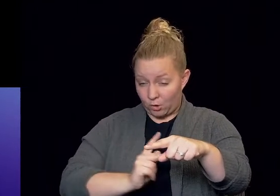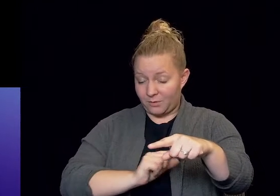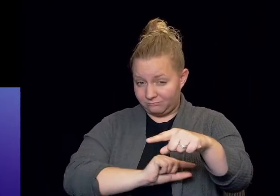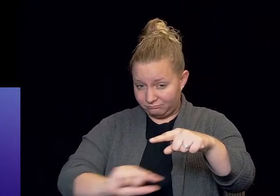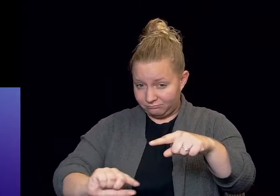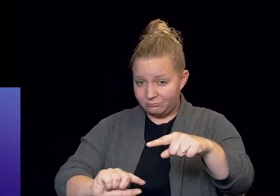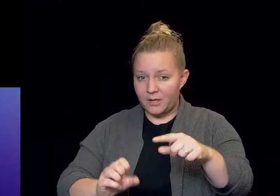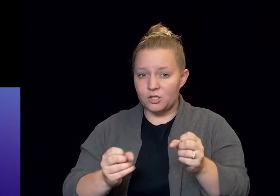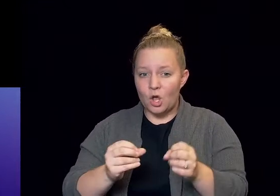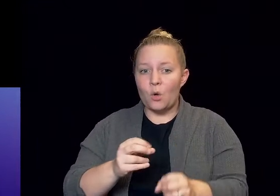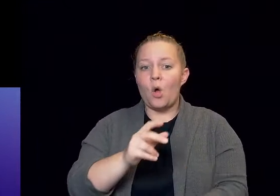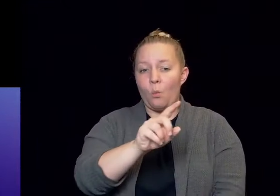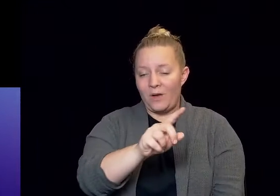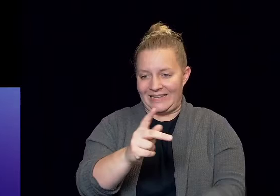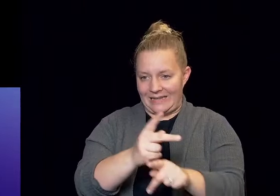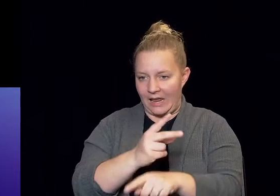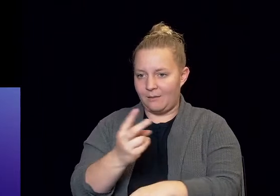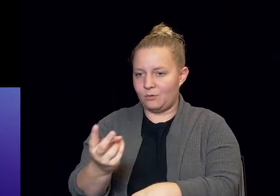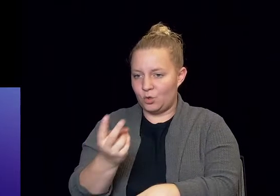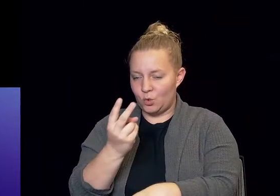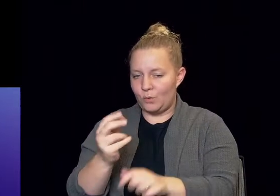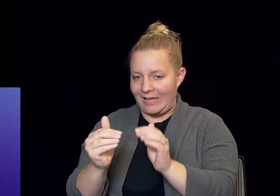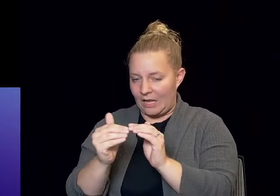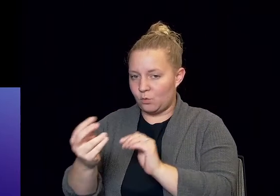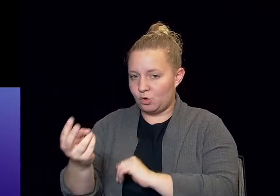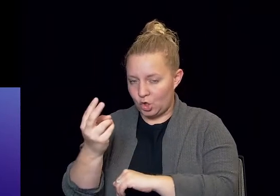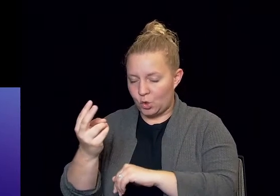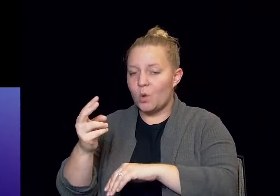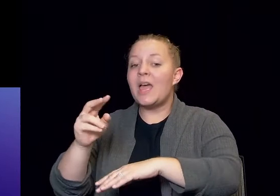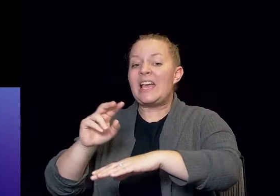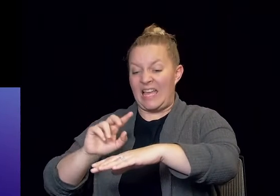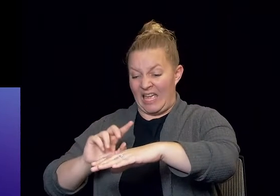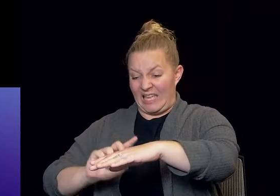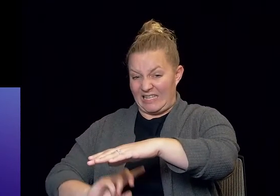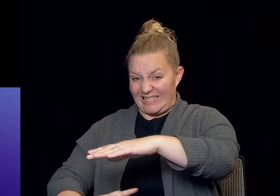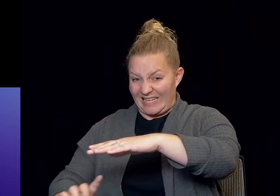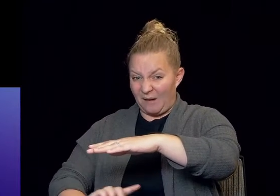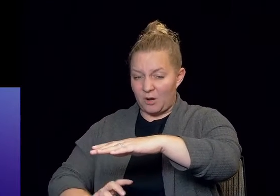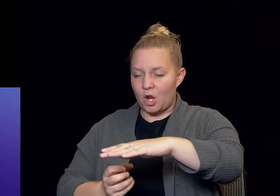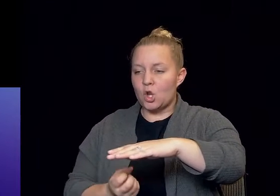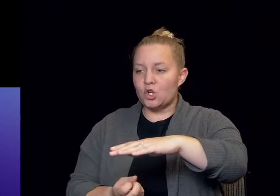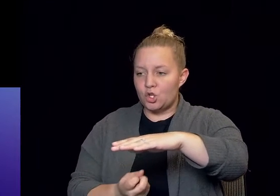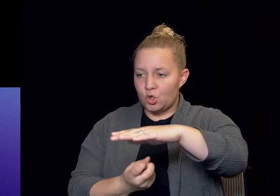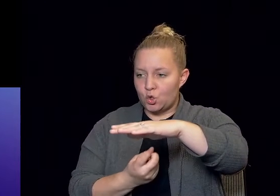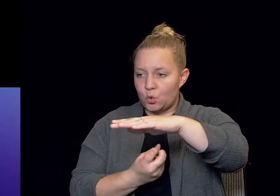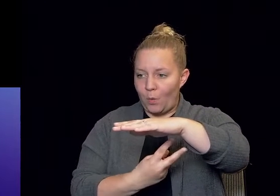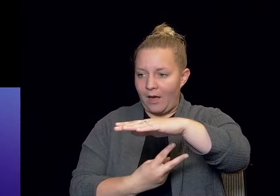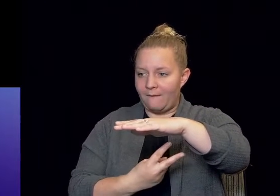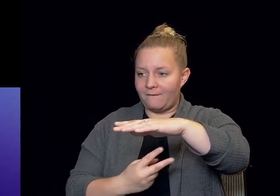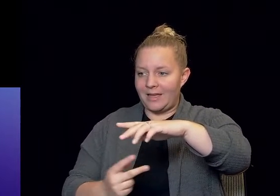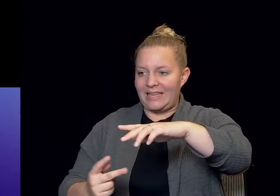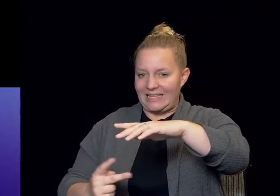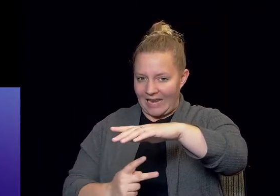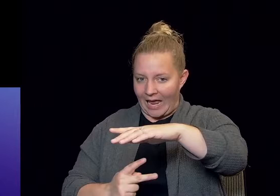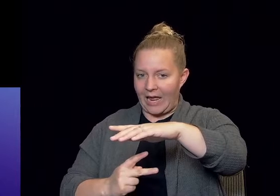2. And then in my denominator, 12 times 7 is 84. But then, like I said up above, when I put that big fat